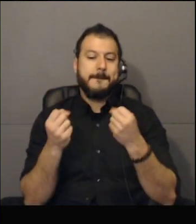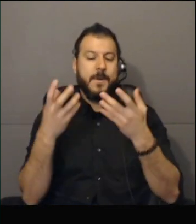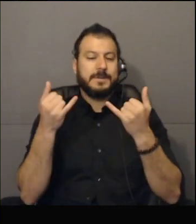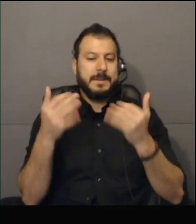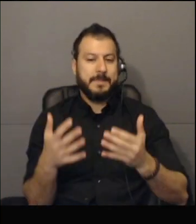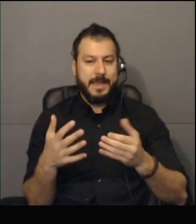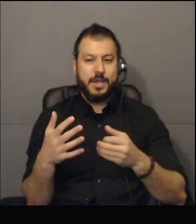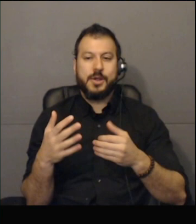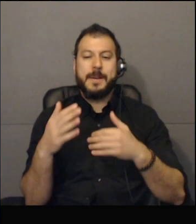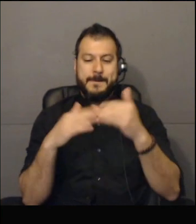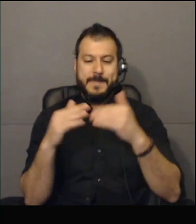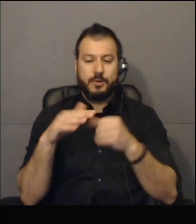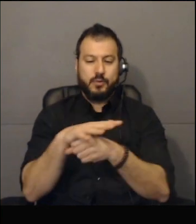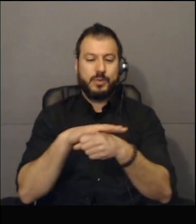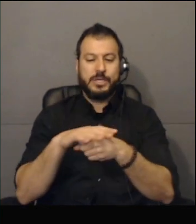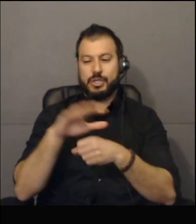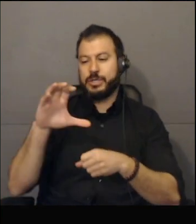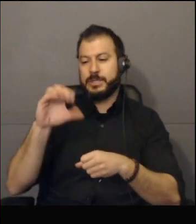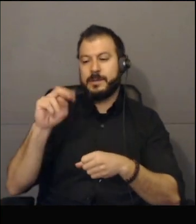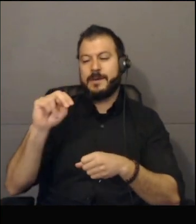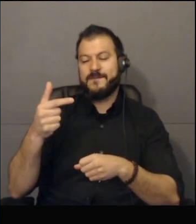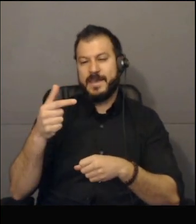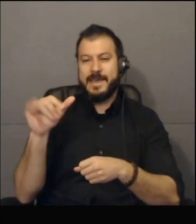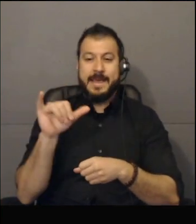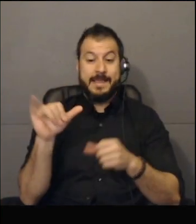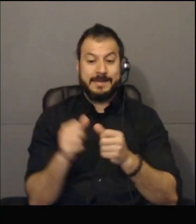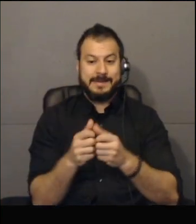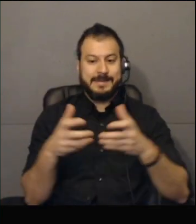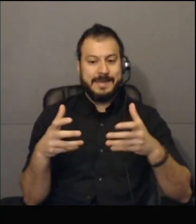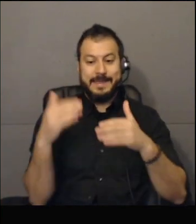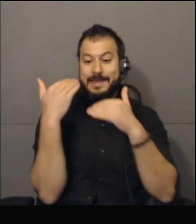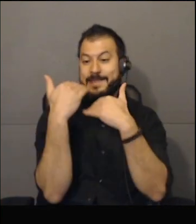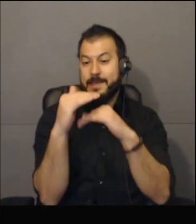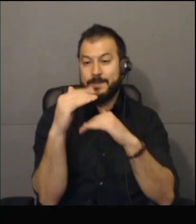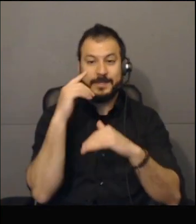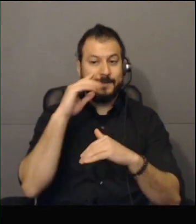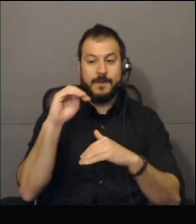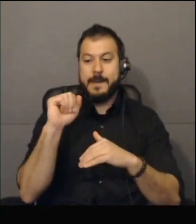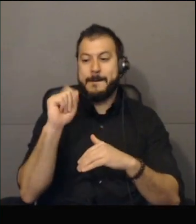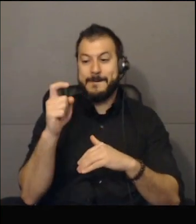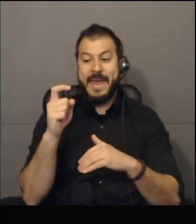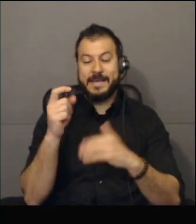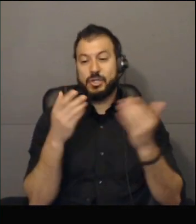region configuration such as scaling limits for Mac servers and standby servers.